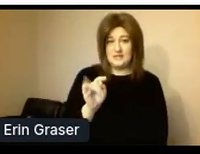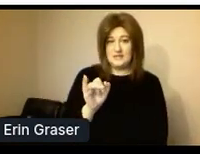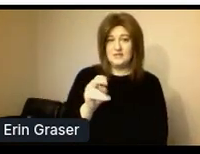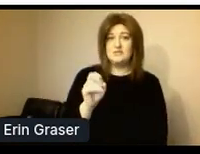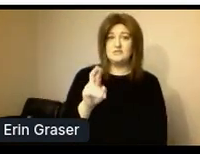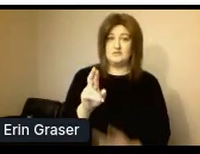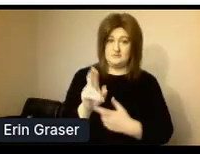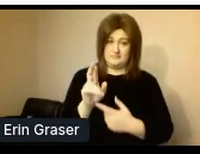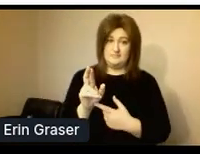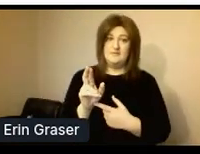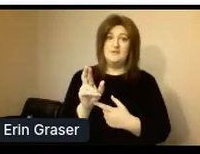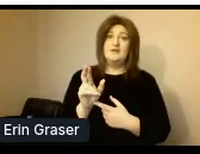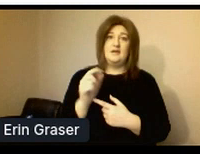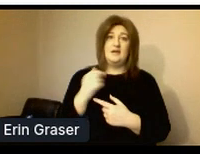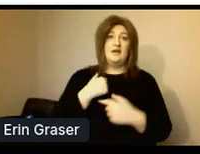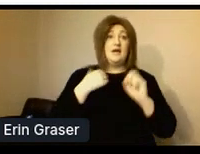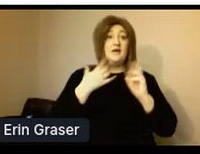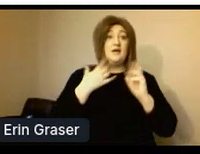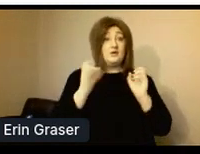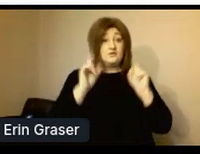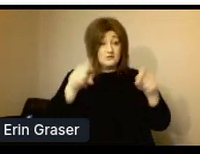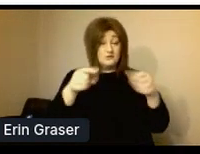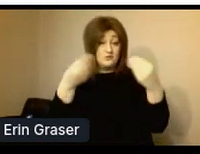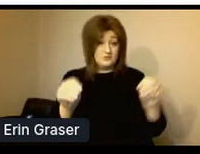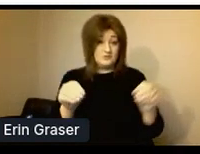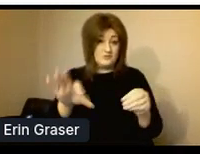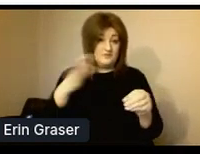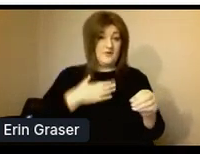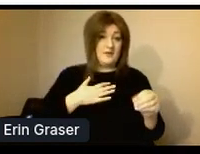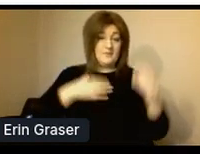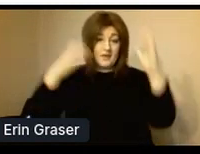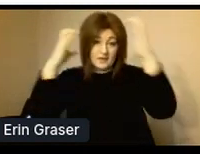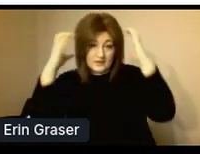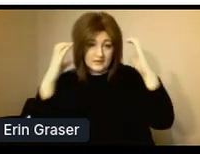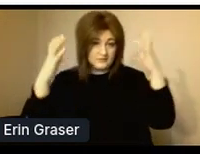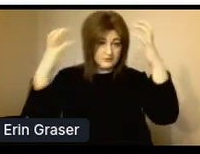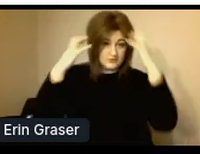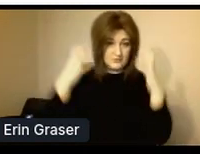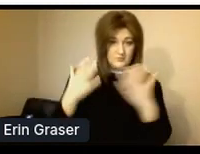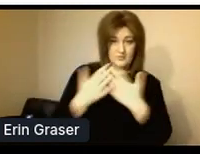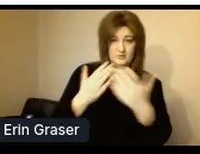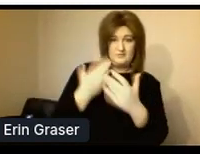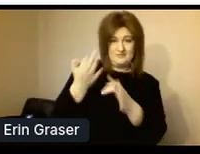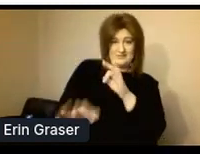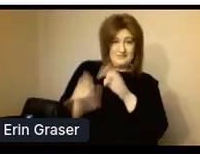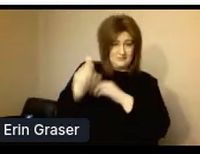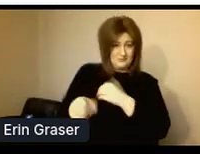I should be able to go to the store and find my hair products easily, right?